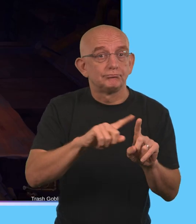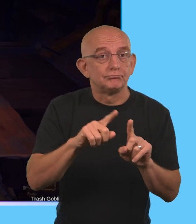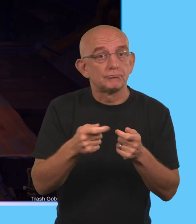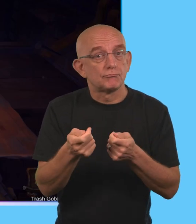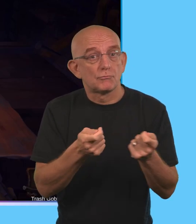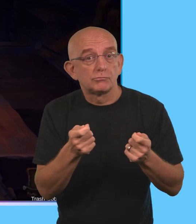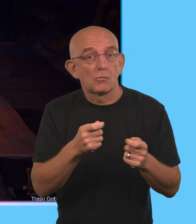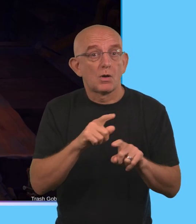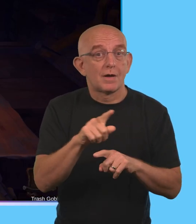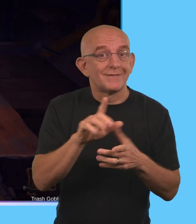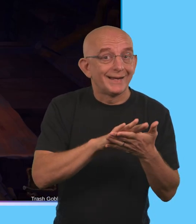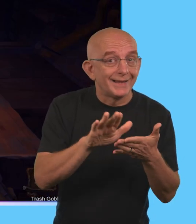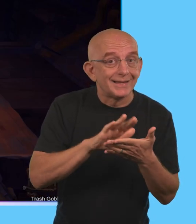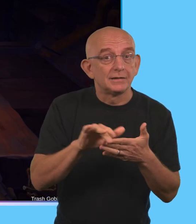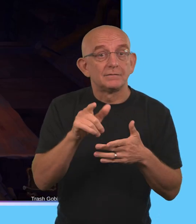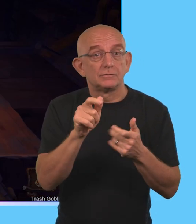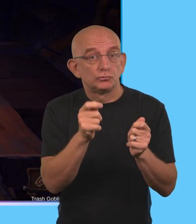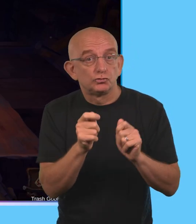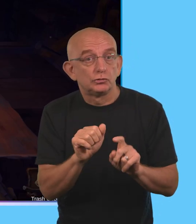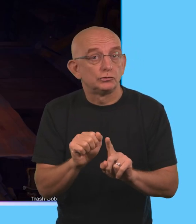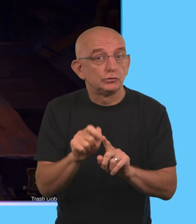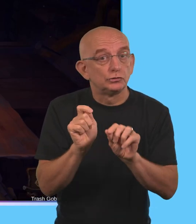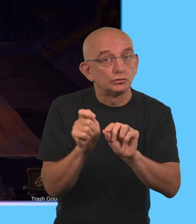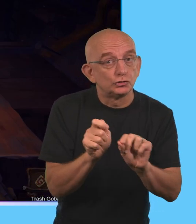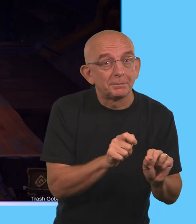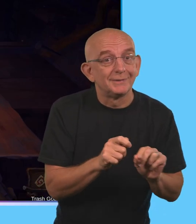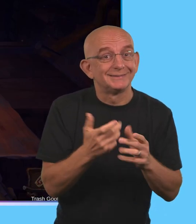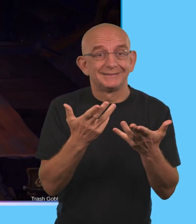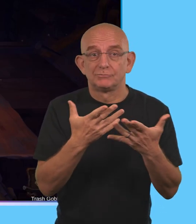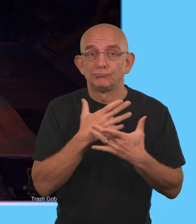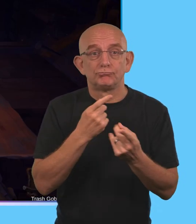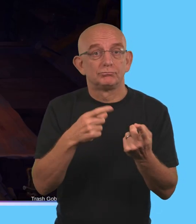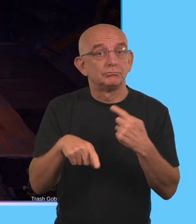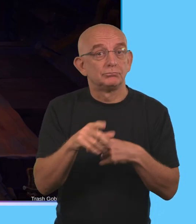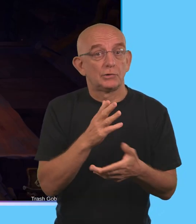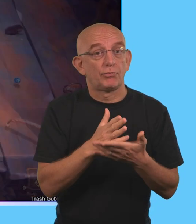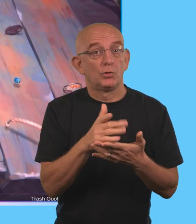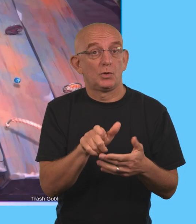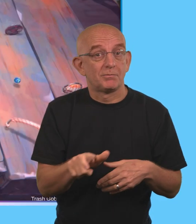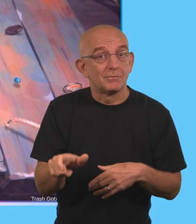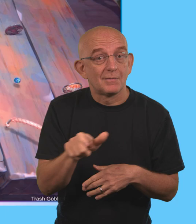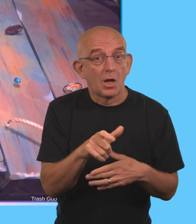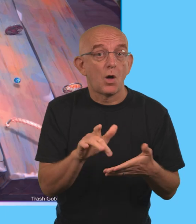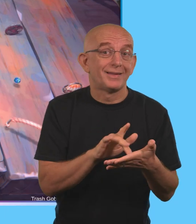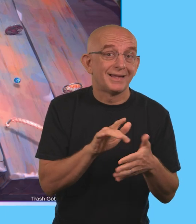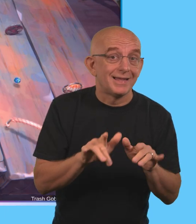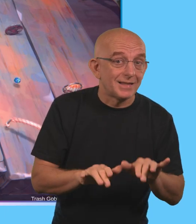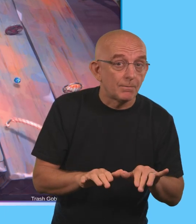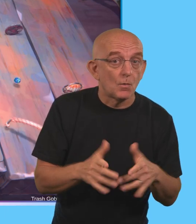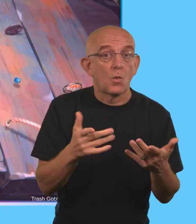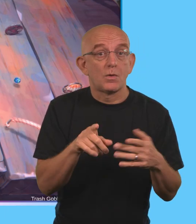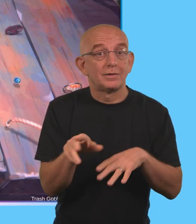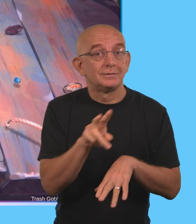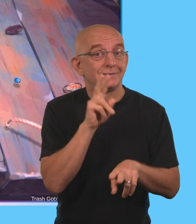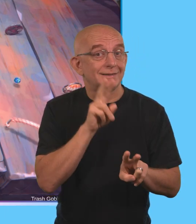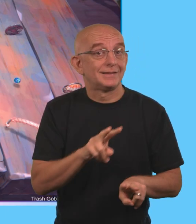we allow players to choose several control modes for cleaning and chipping. All core interactions are achievable with just the mouse,